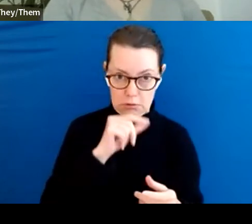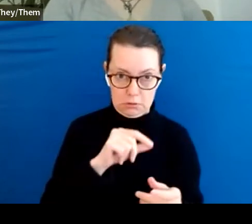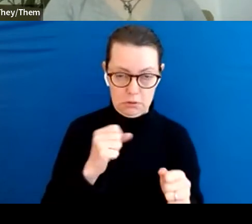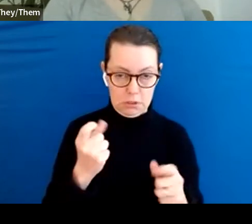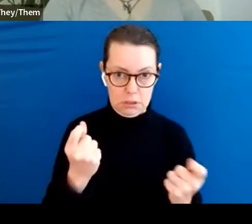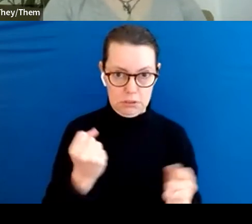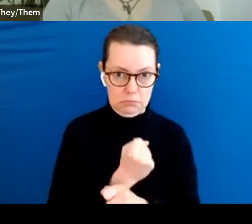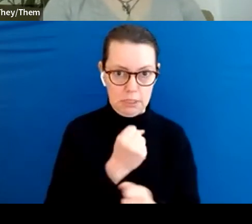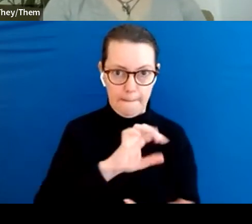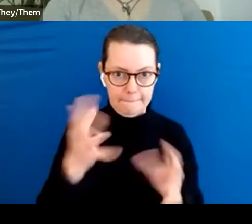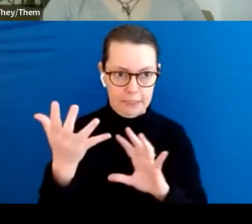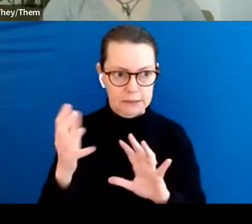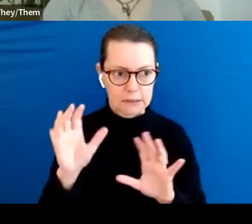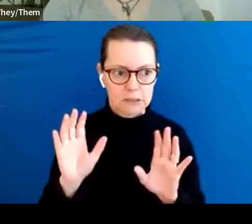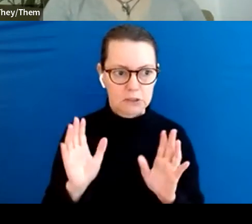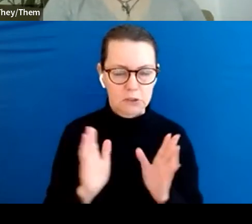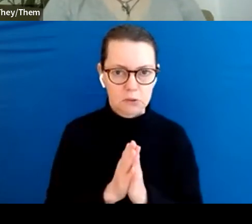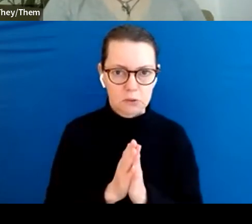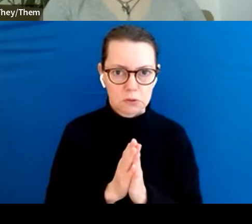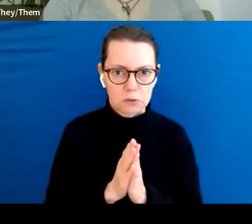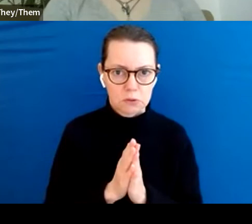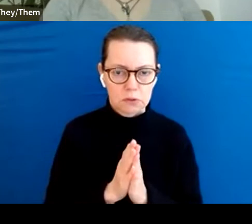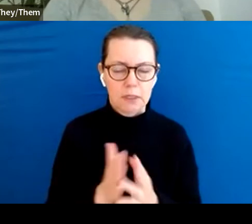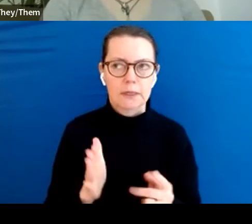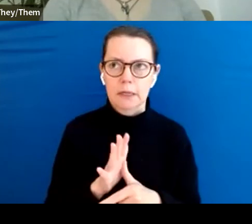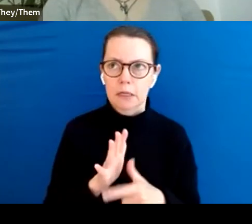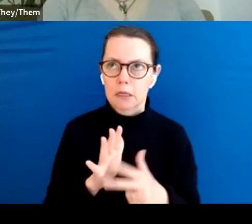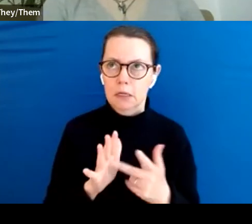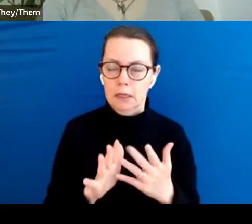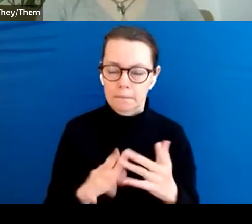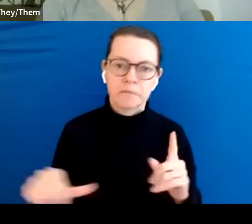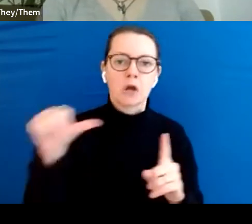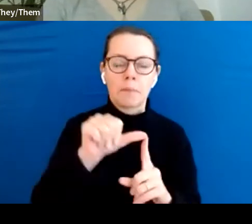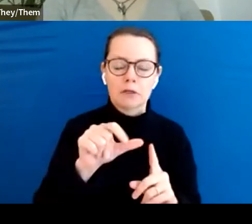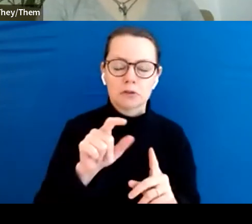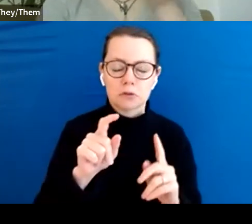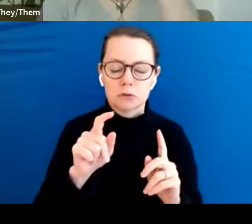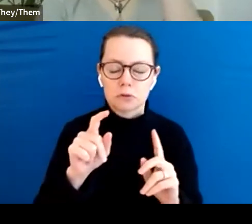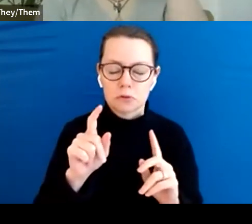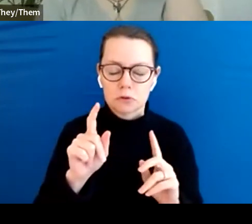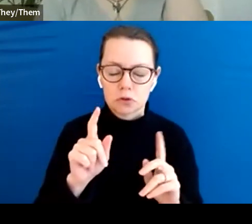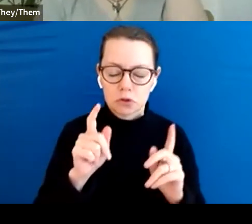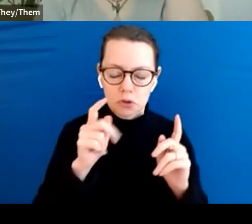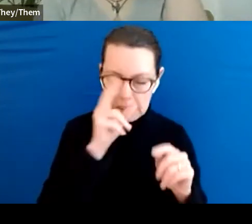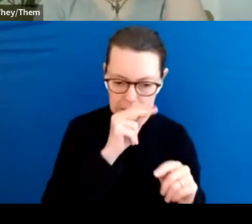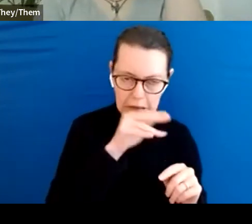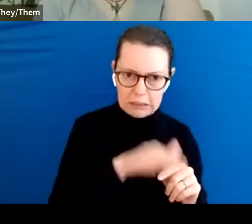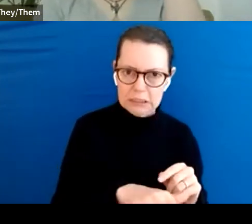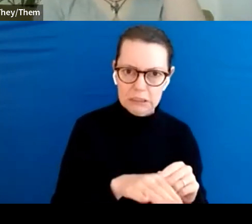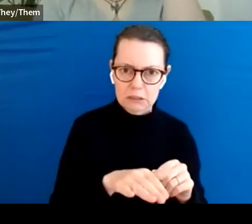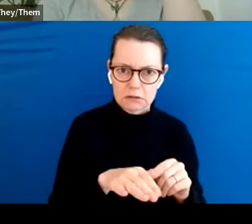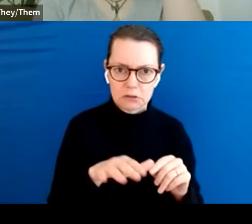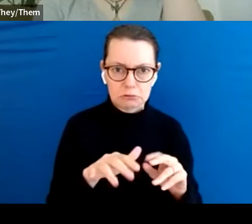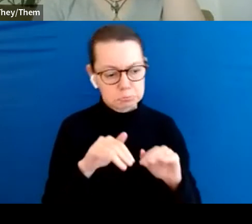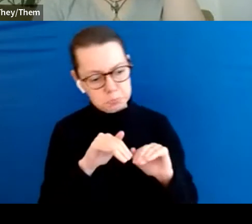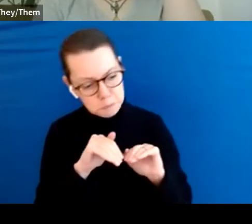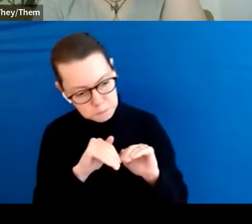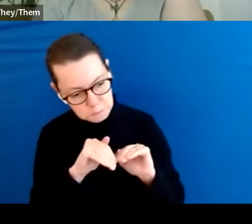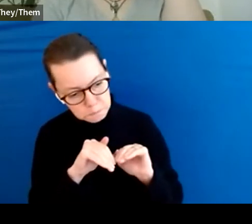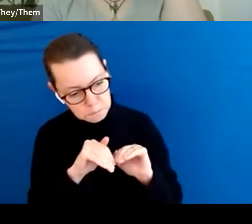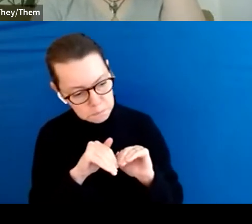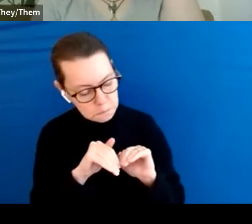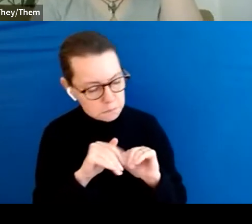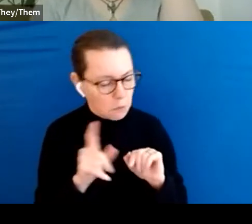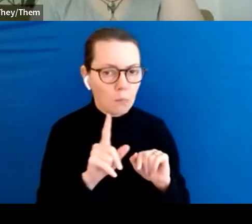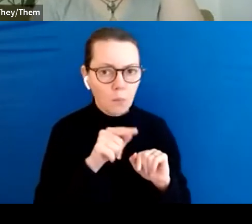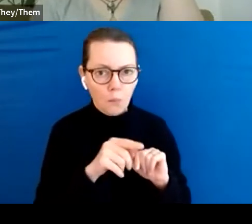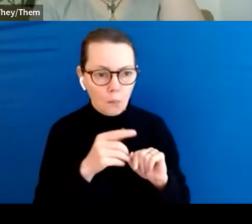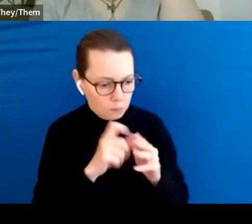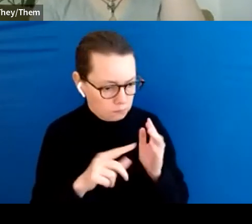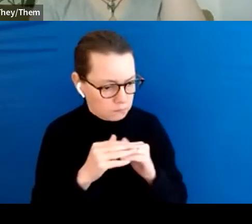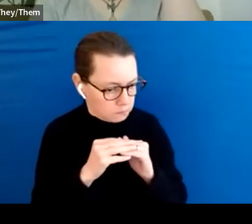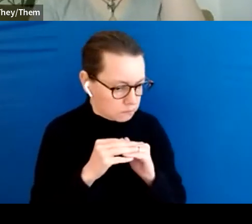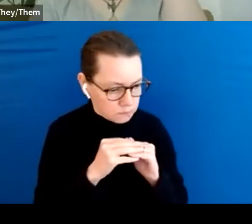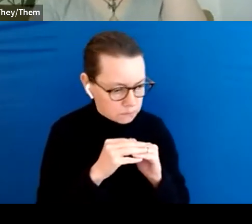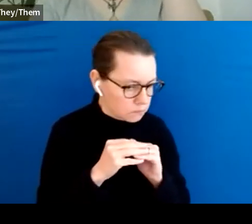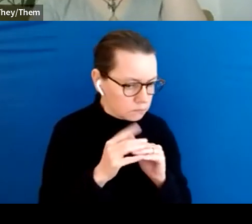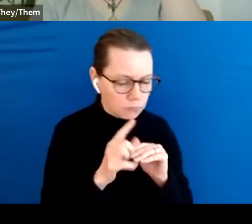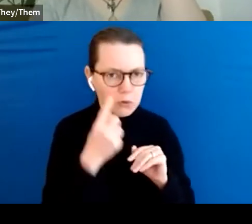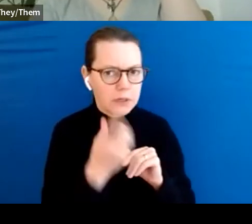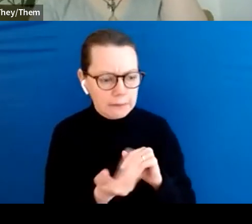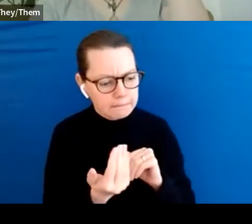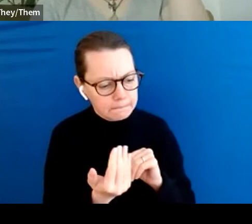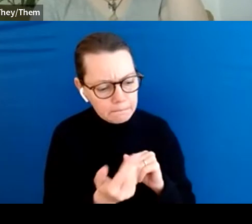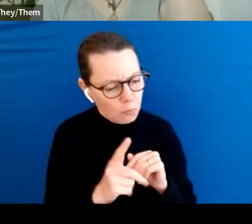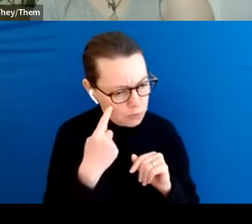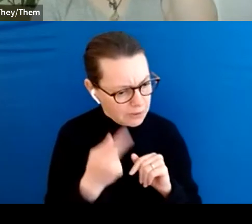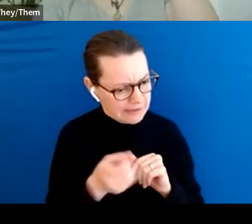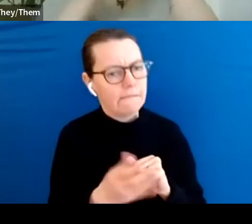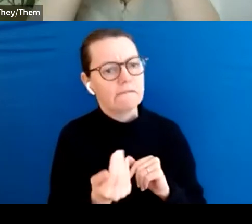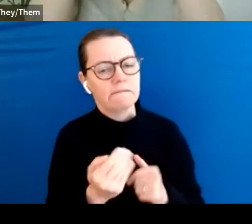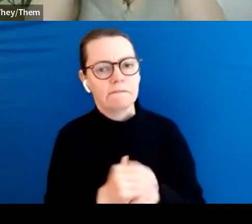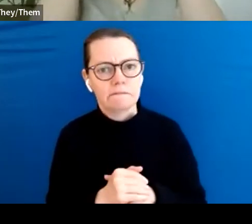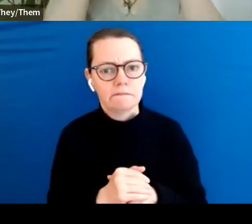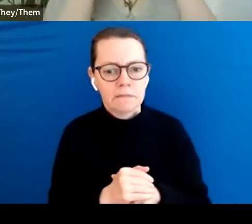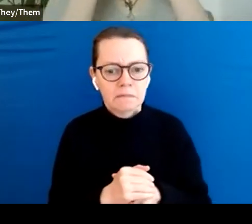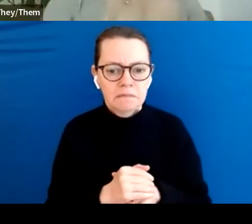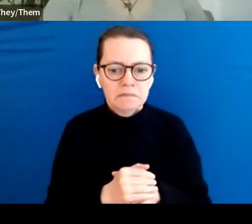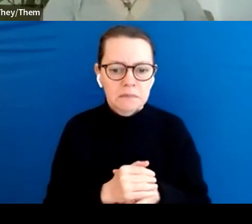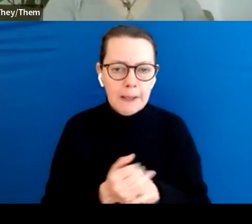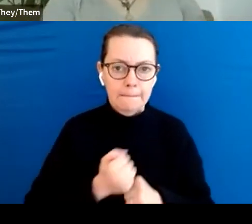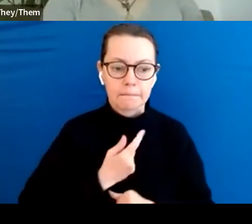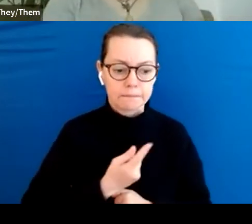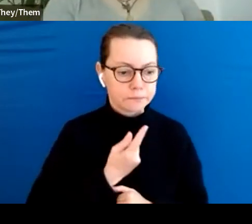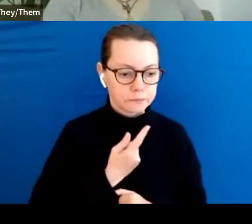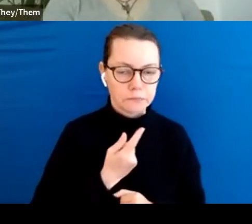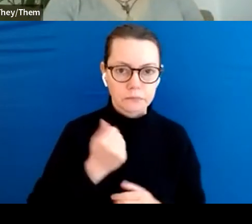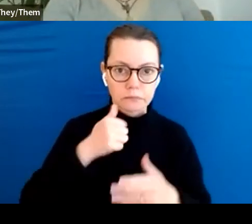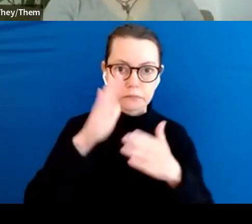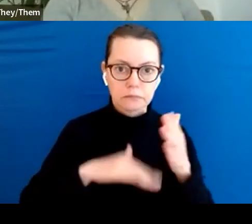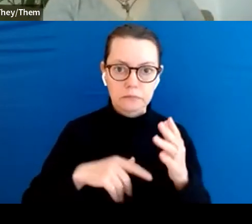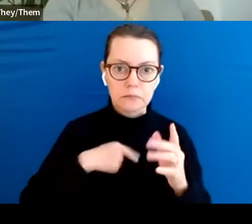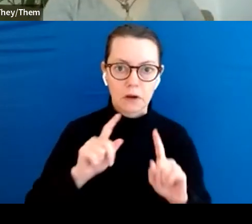I'm just being so and I think as well, to go back to that really early years is probably to be open to your child about their disability and what they have because I think what I to put in my personal experiences so my original diagnosis, when I was five